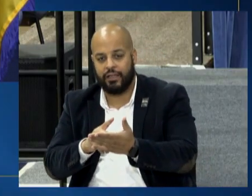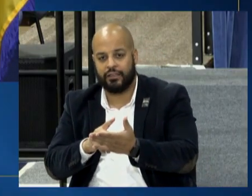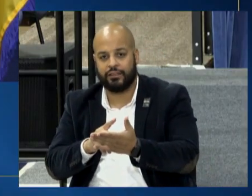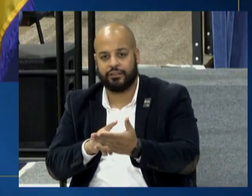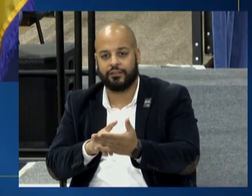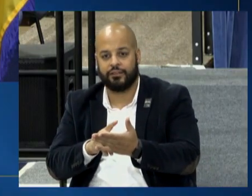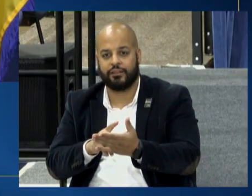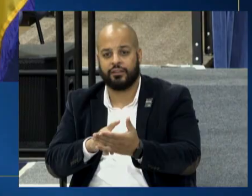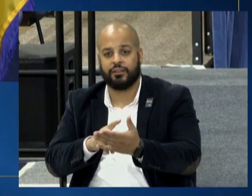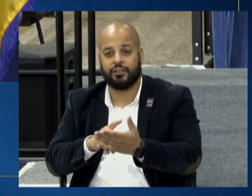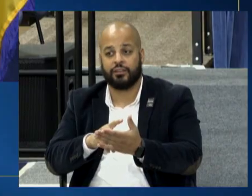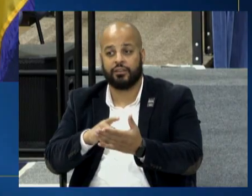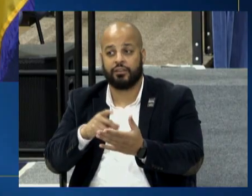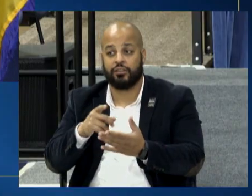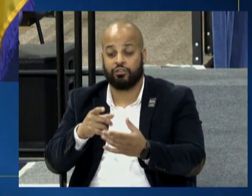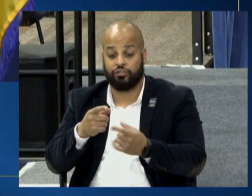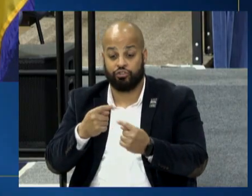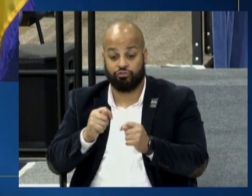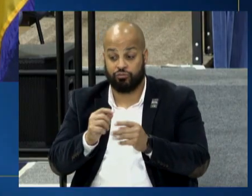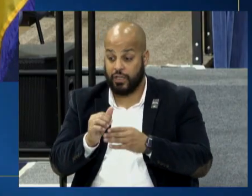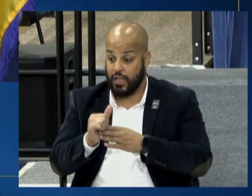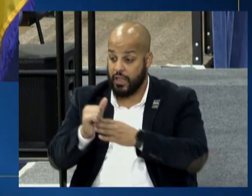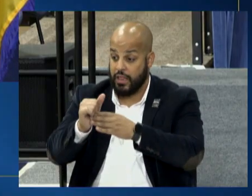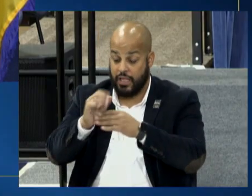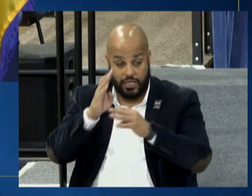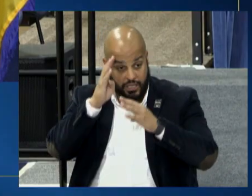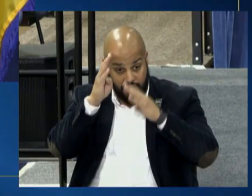In terms of driving new innovation, the Biden-Harris Administration has